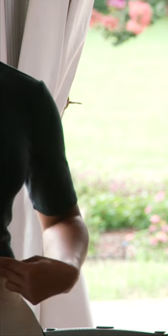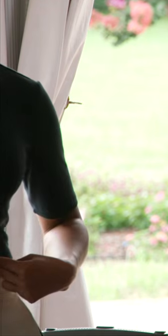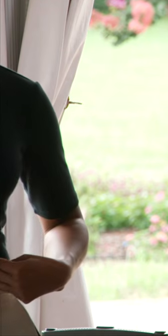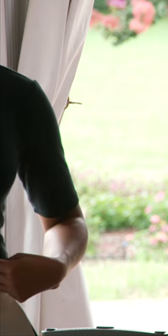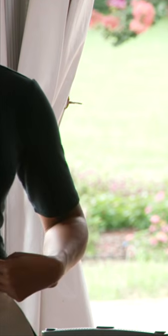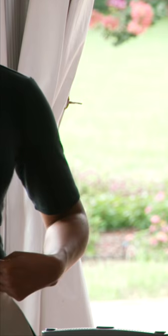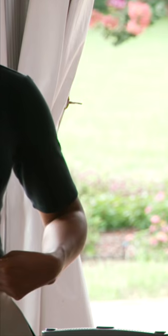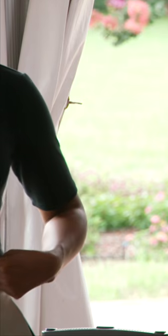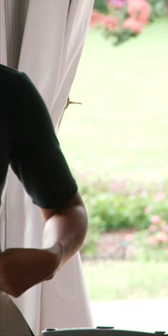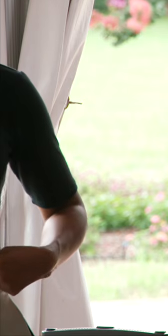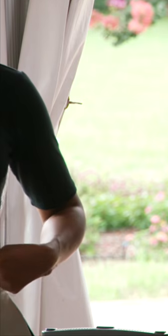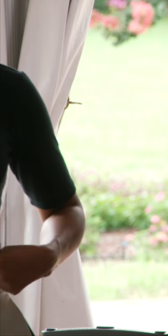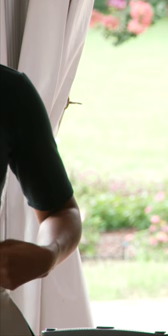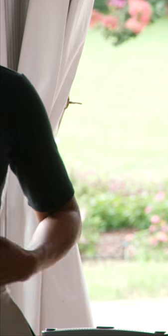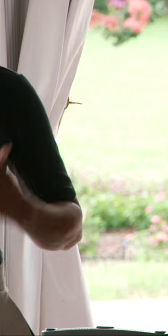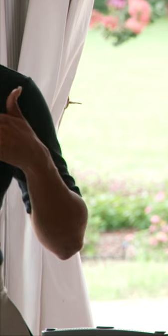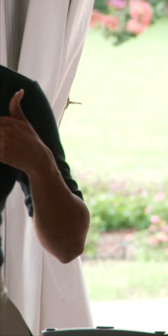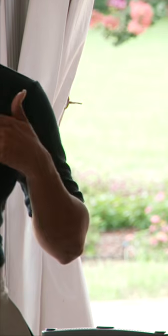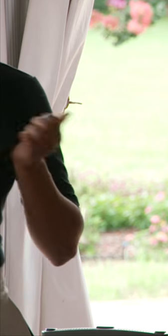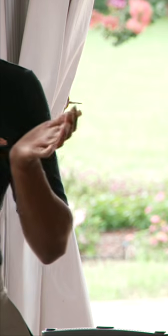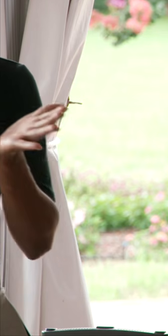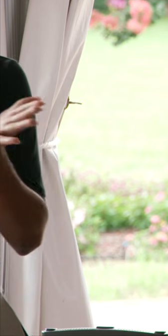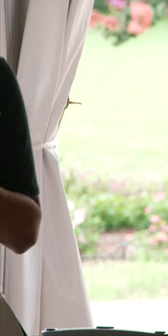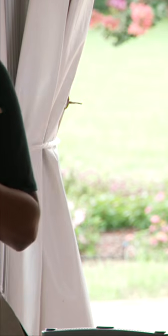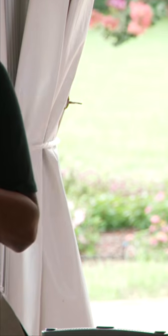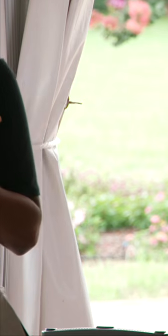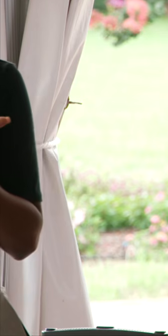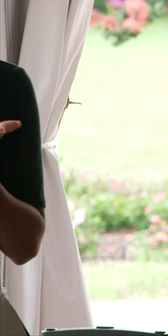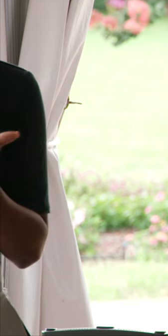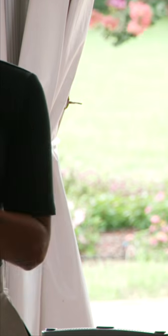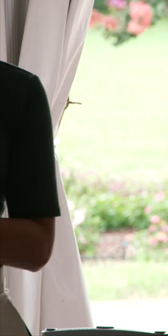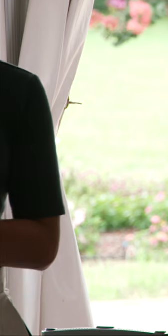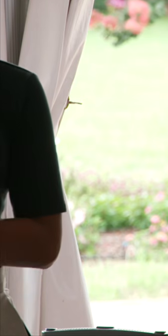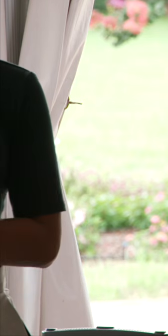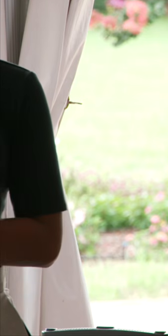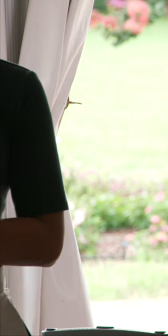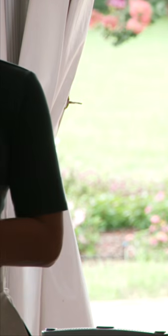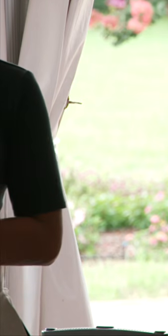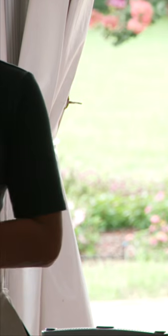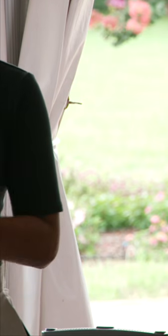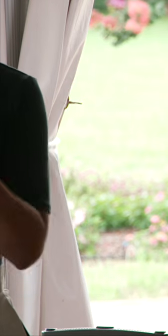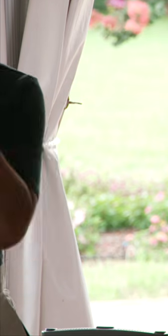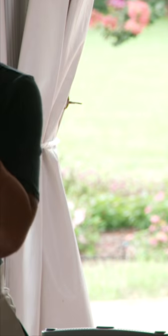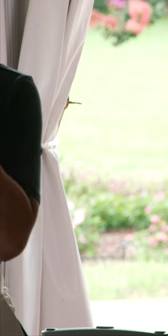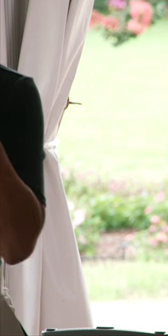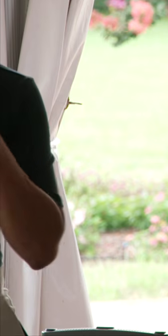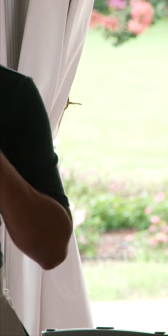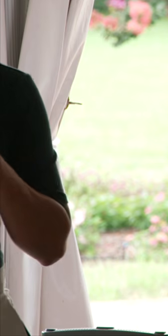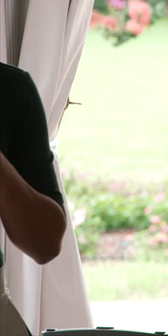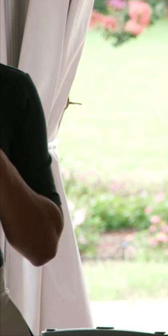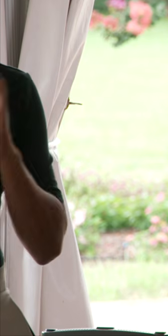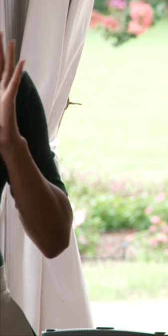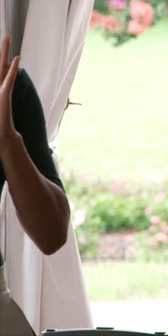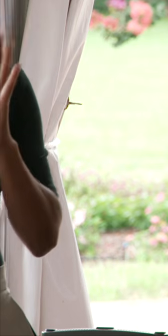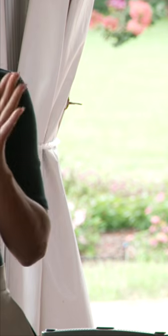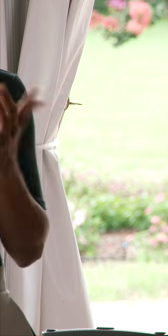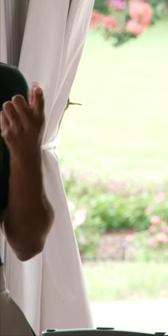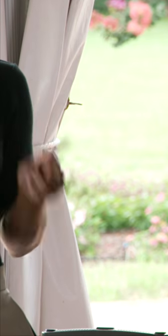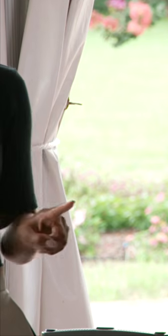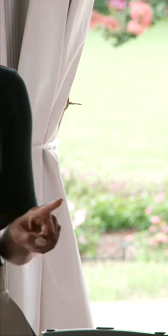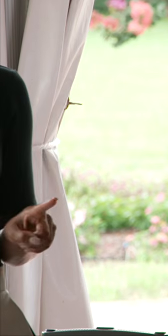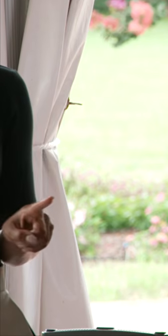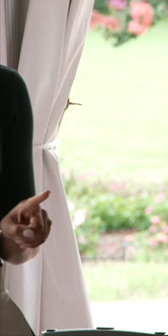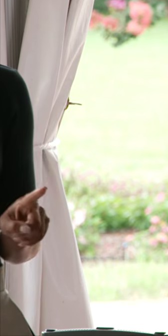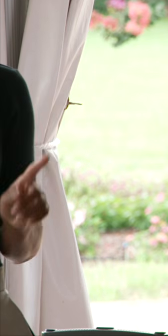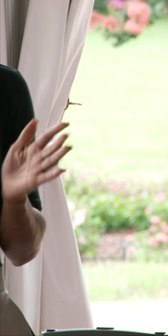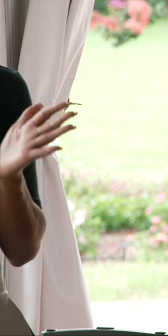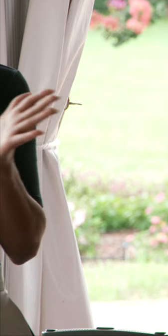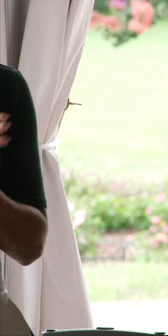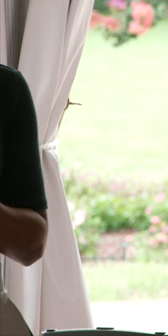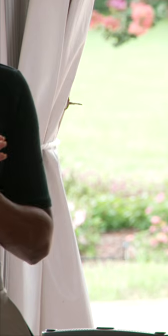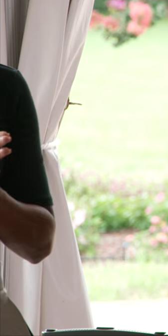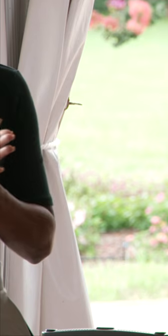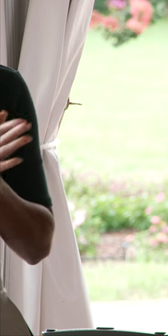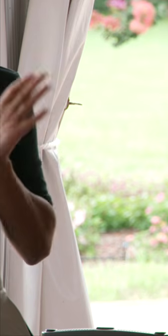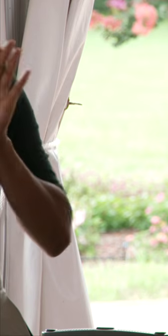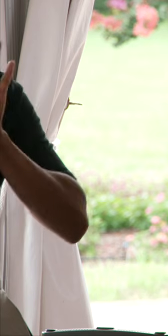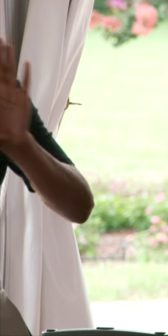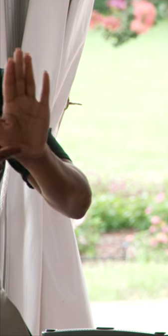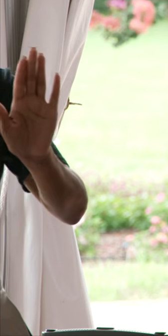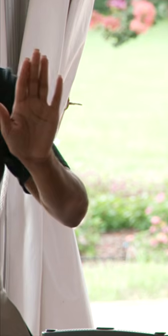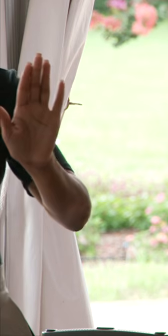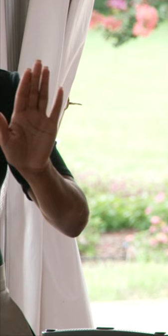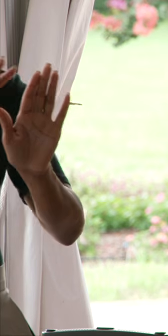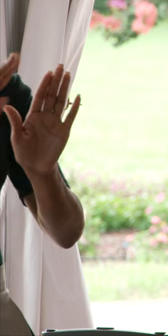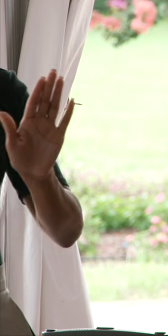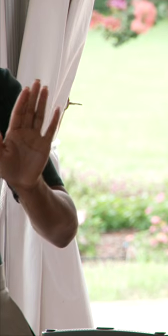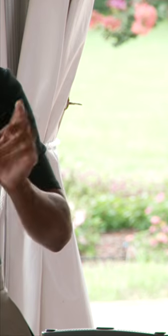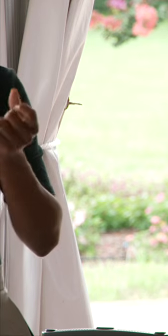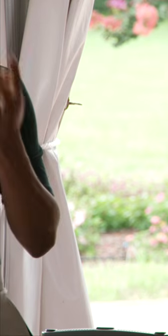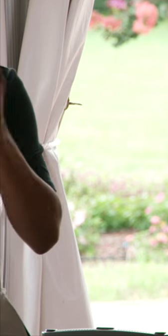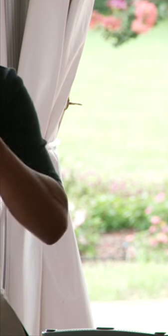dignity, and care. When the truth came to light in July of 1972 by way of local newspapers,